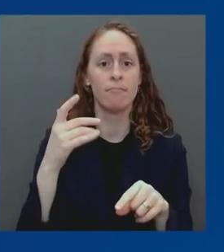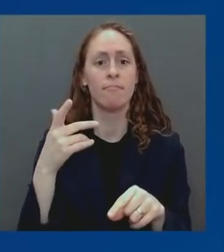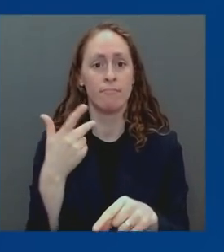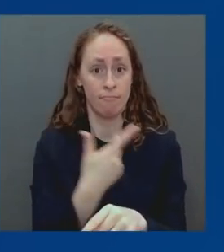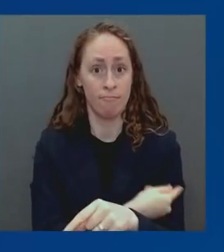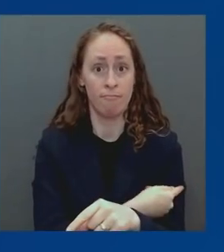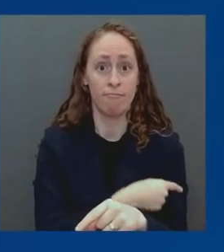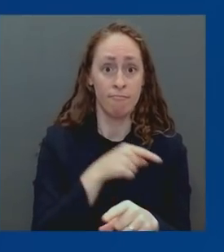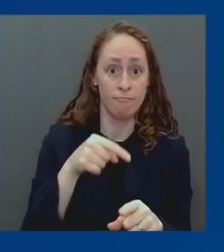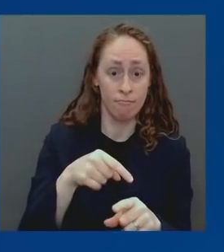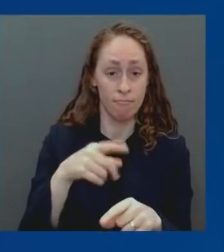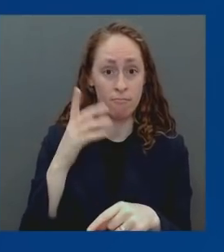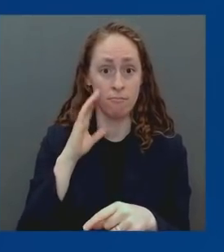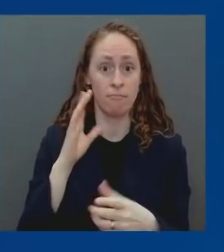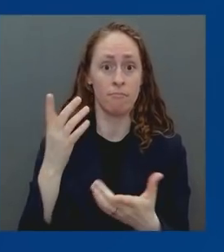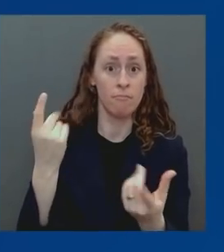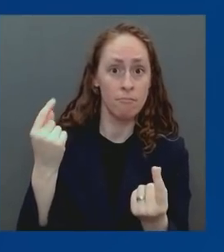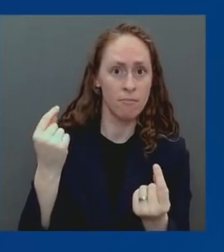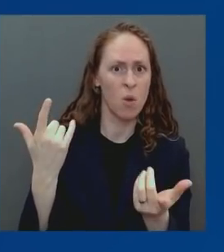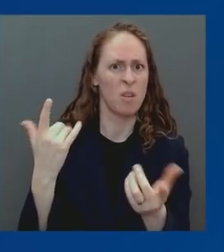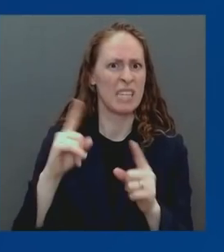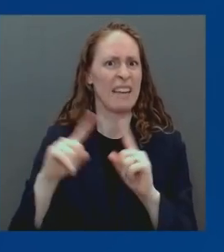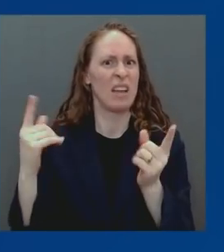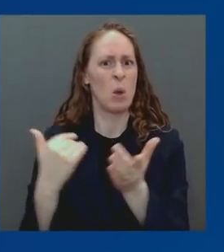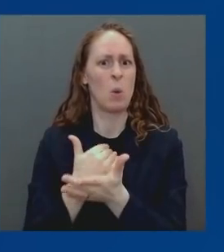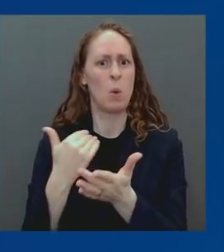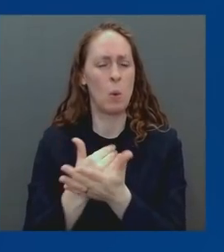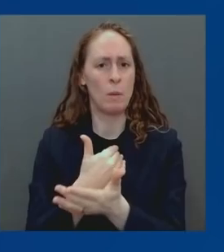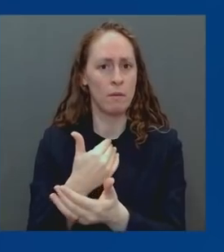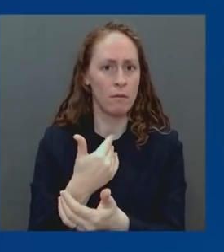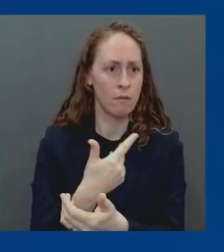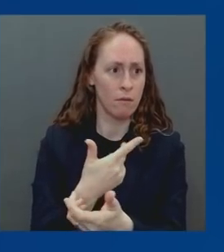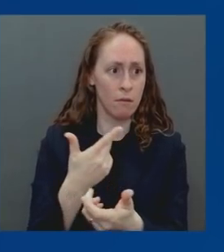in people who undergo in vitro fertilization. Next slide.